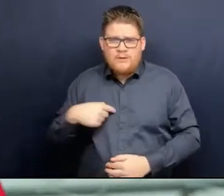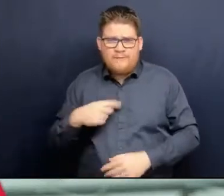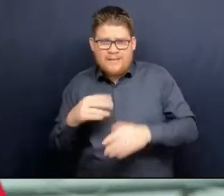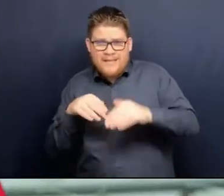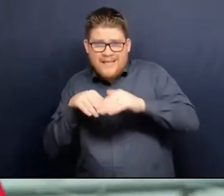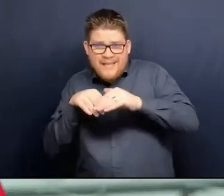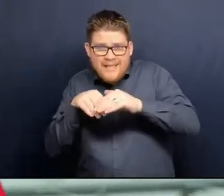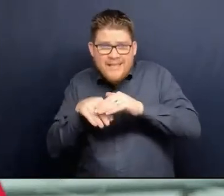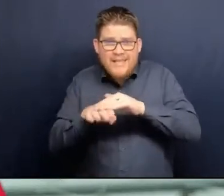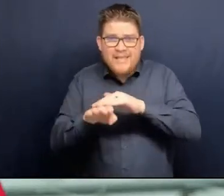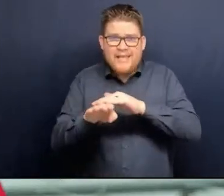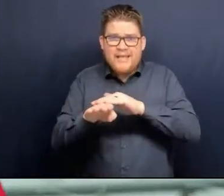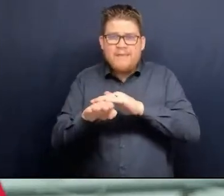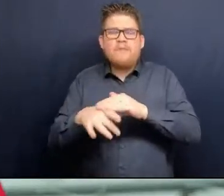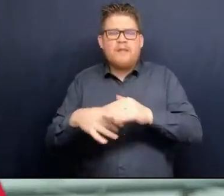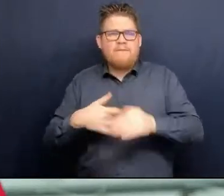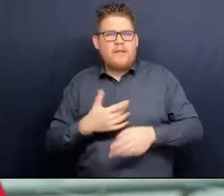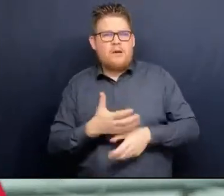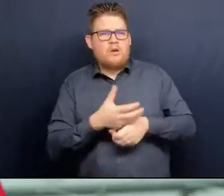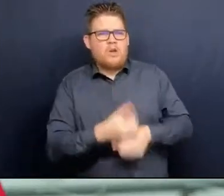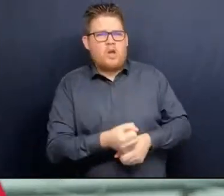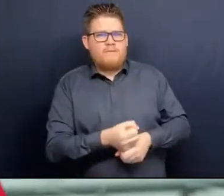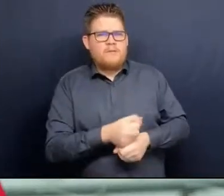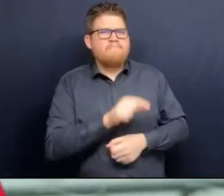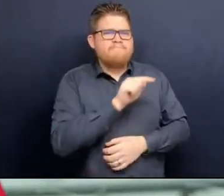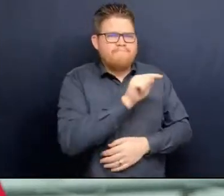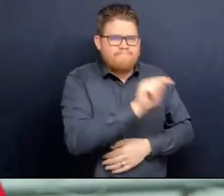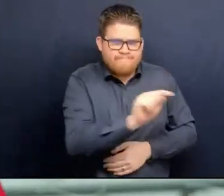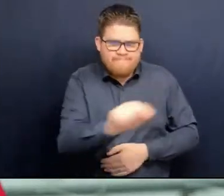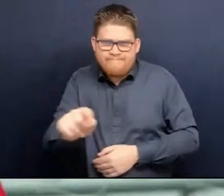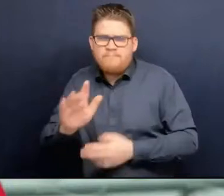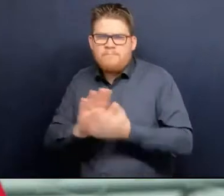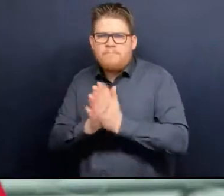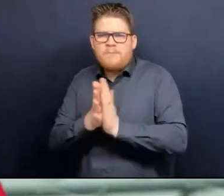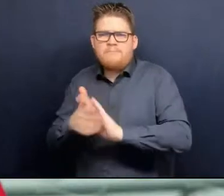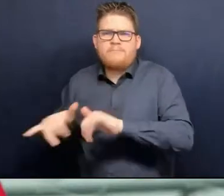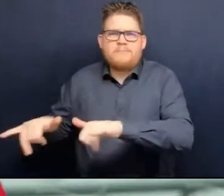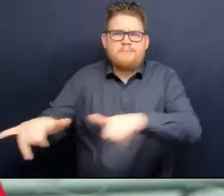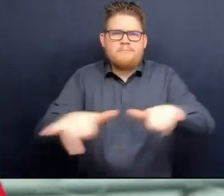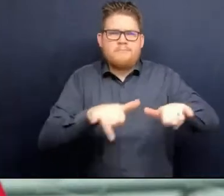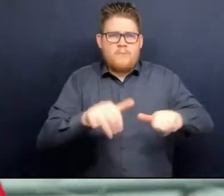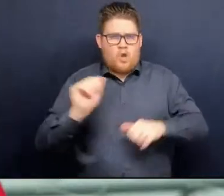confidence going back into those settings as we've come through